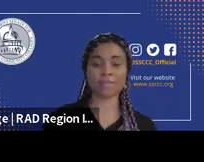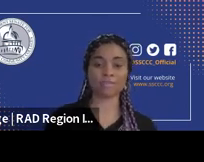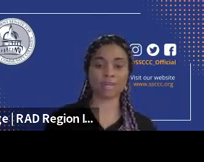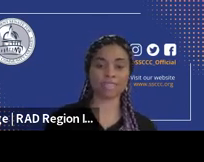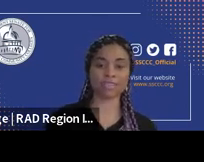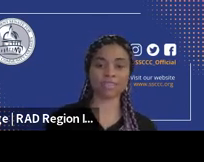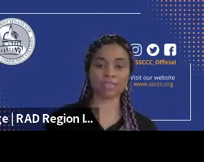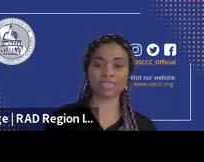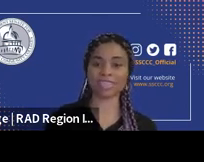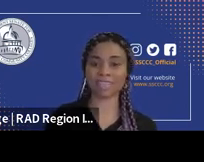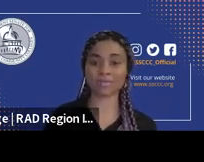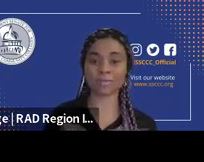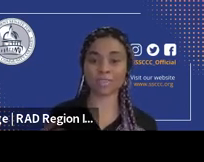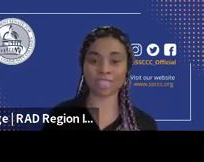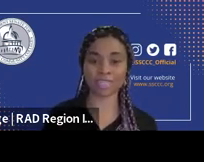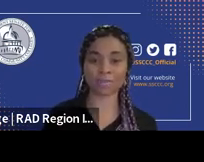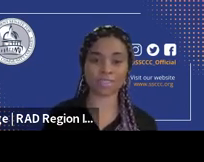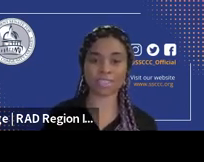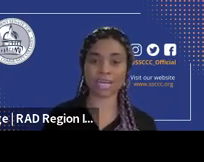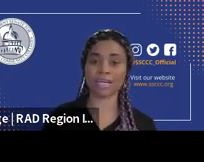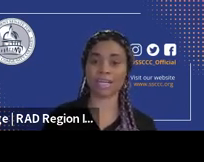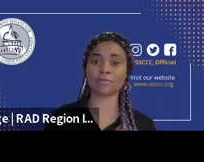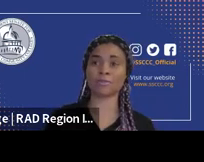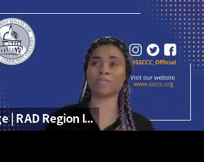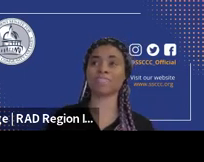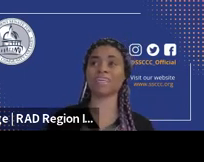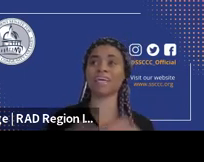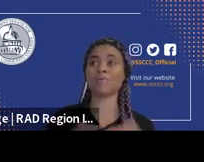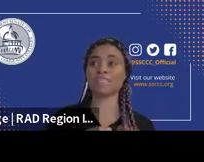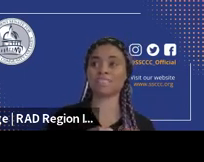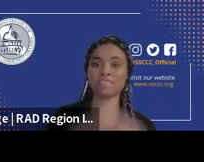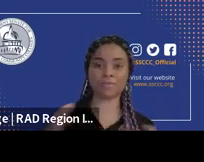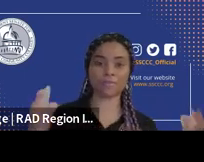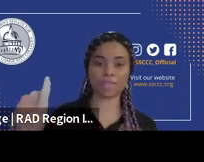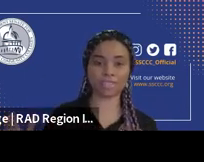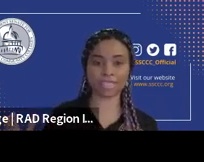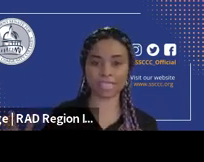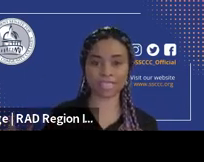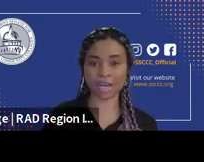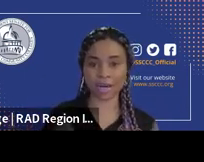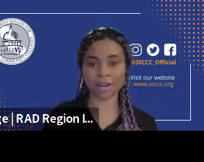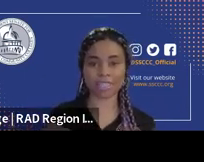graduation rate as other students. And that's really unfortunate, inequitable because we need different voices in the job market.